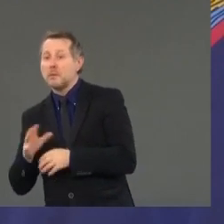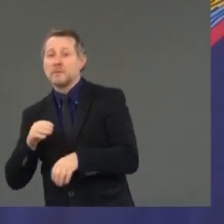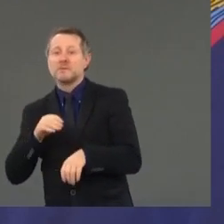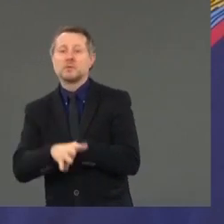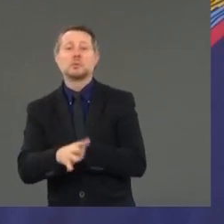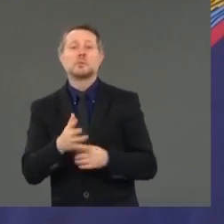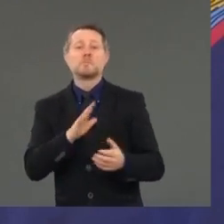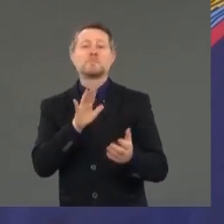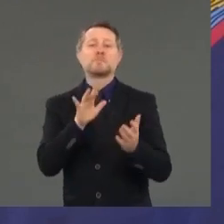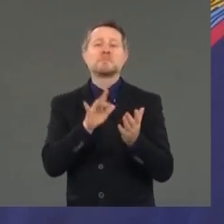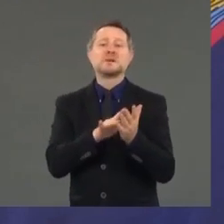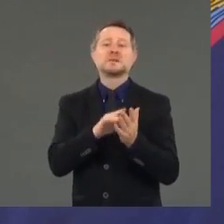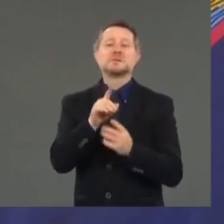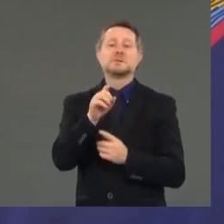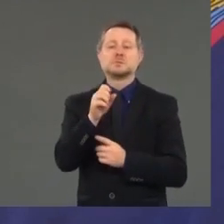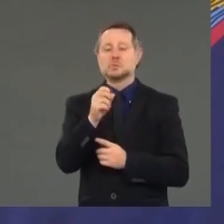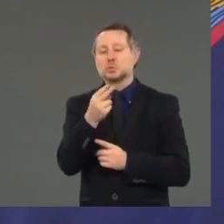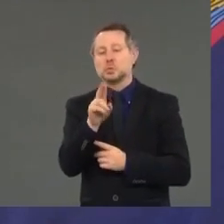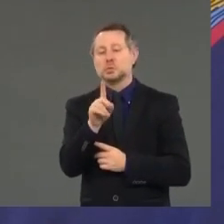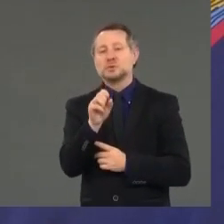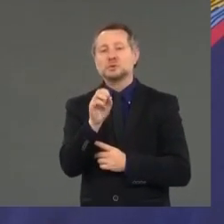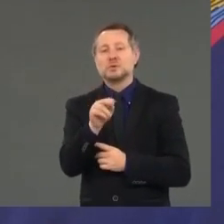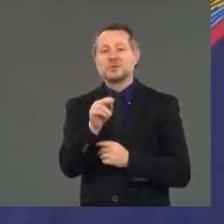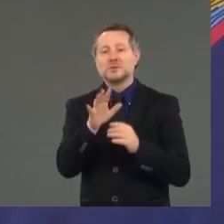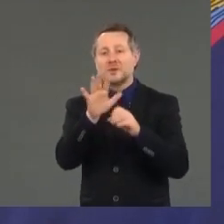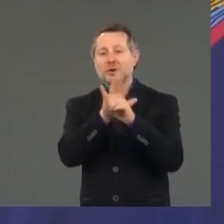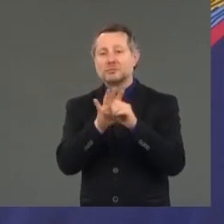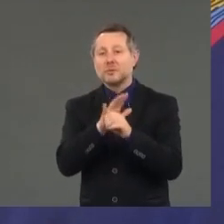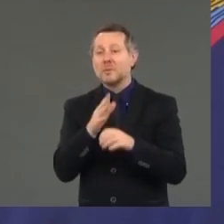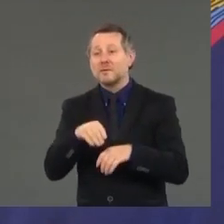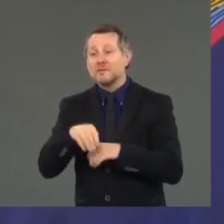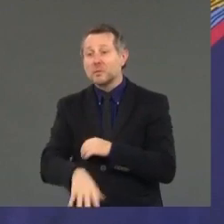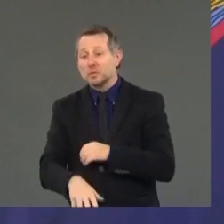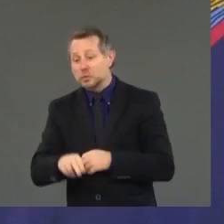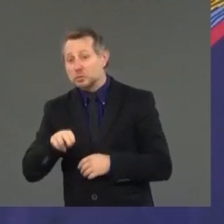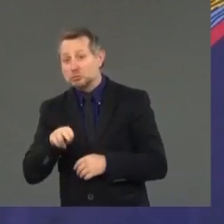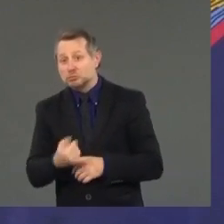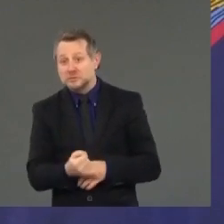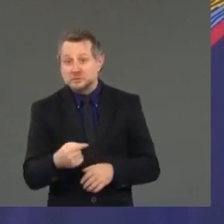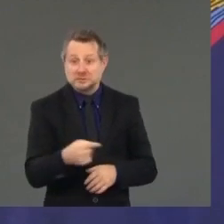COLLABORATION BECAUSE WHAT WE DO IN ALBANY MIGHT AFFECT THE MID